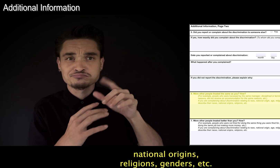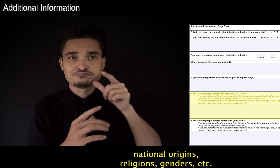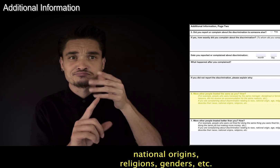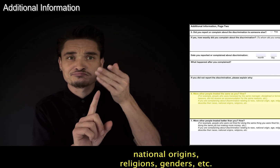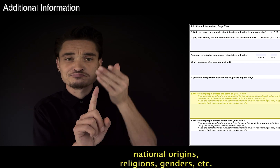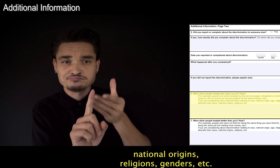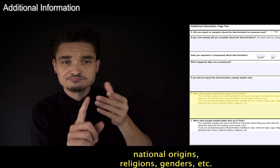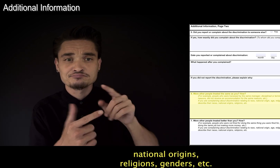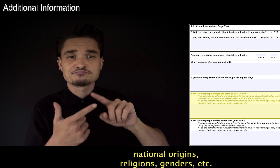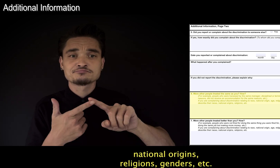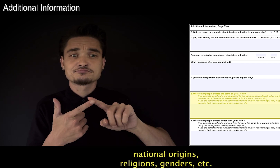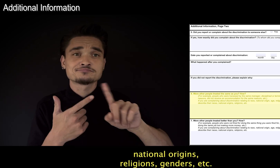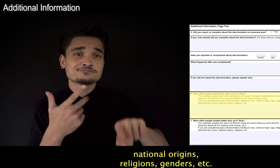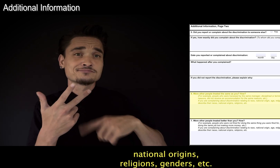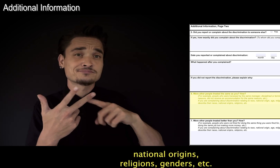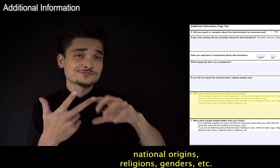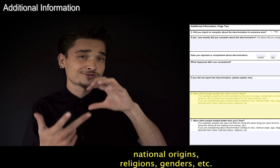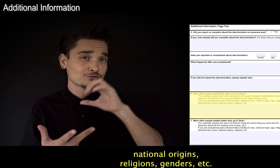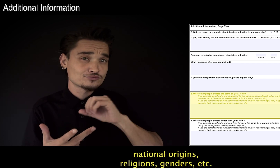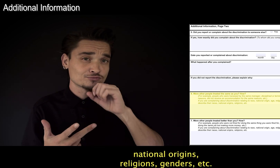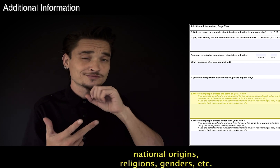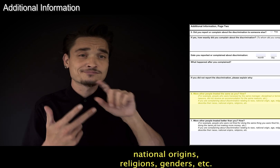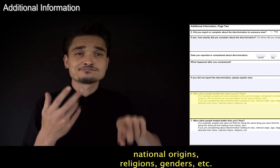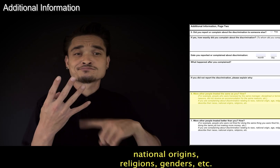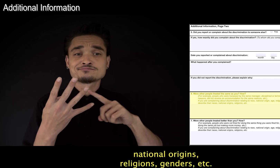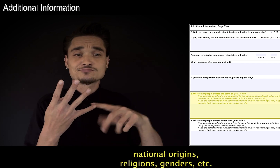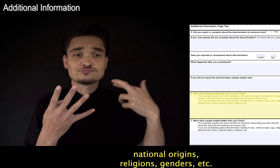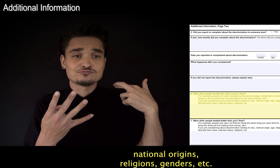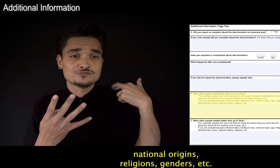national origins, religions, genders, etc.